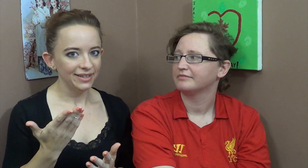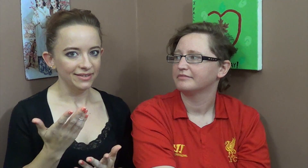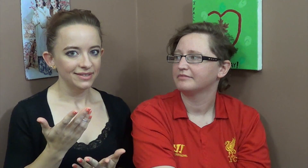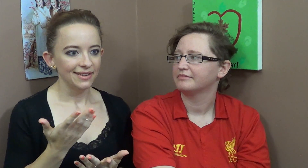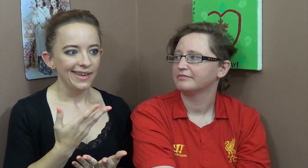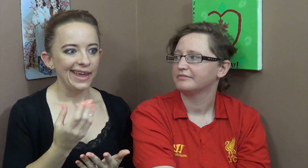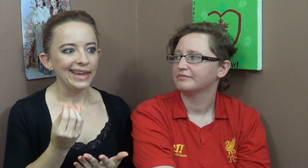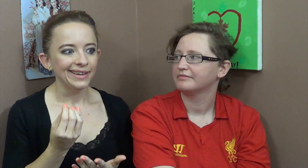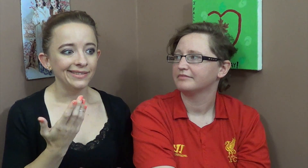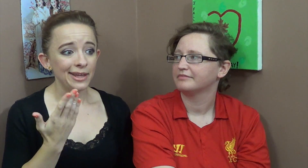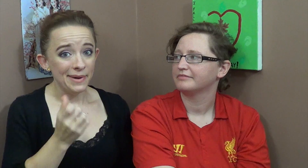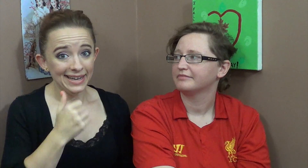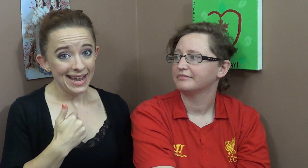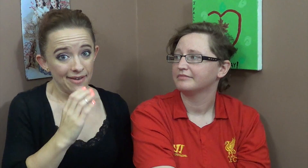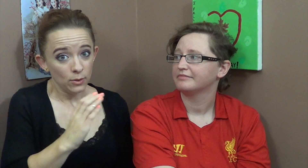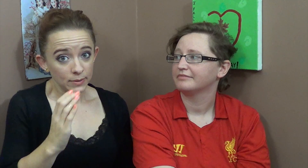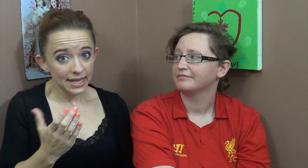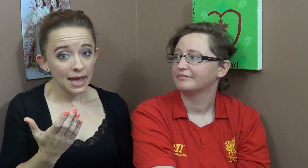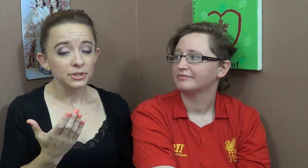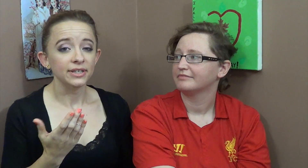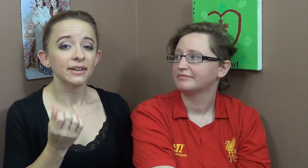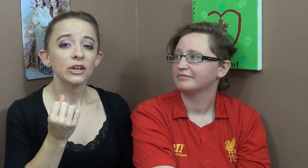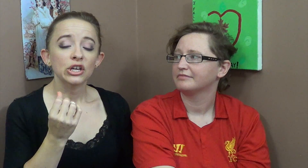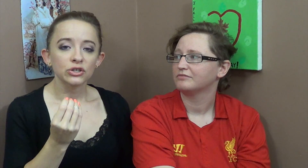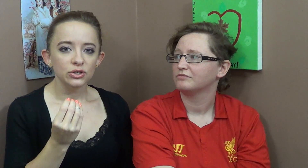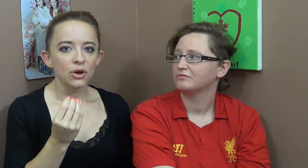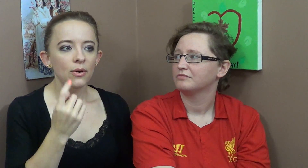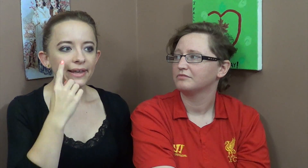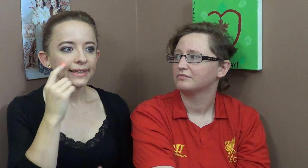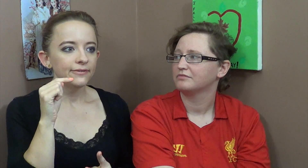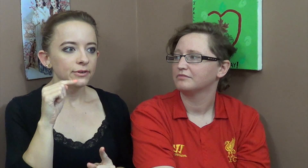things and they might not have closed caption. So